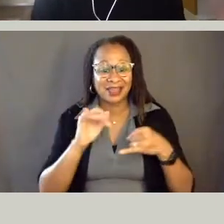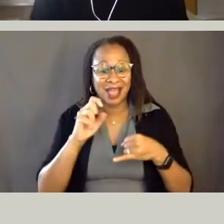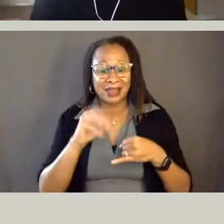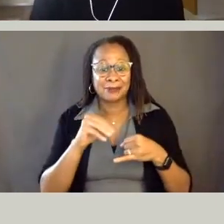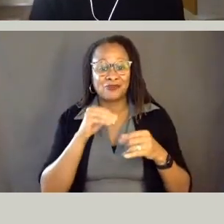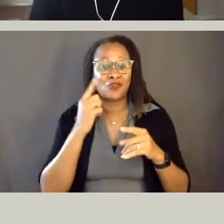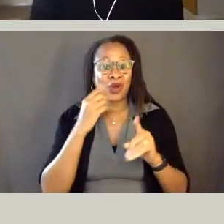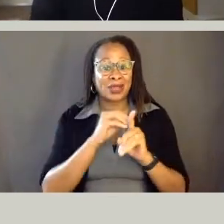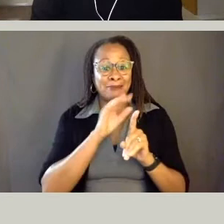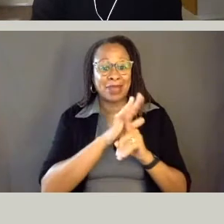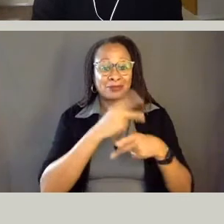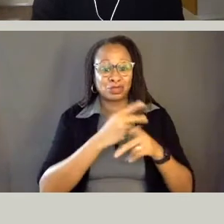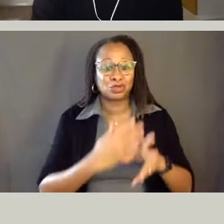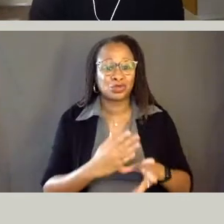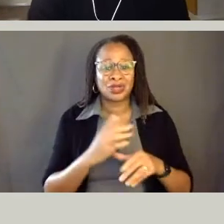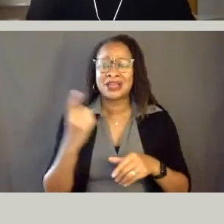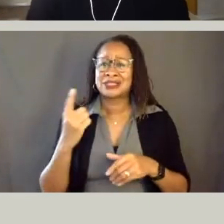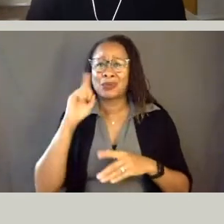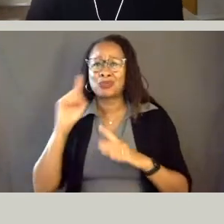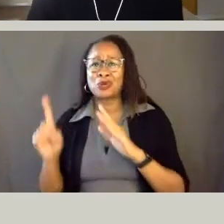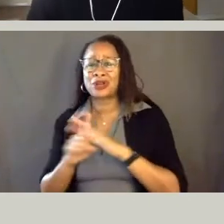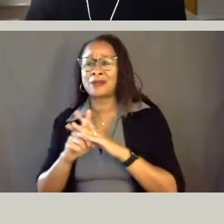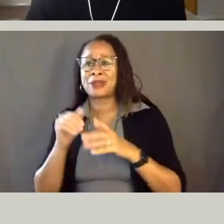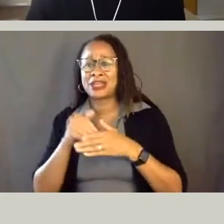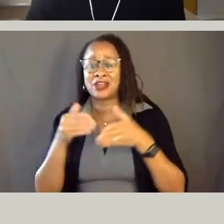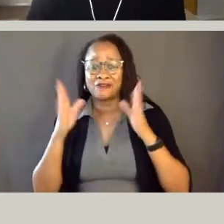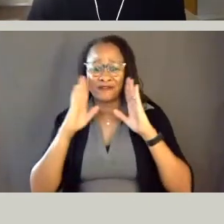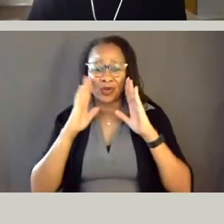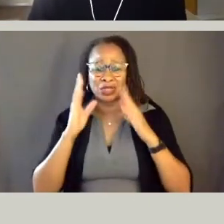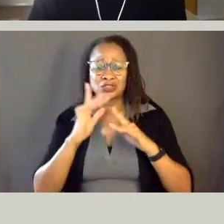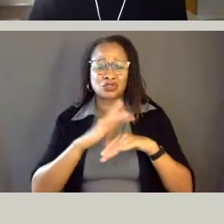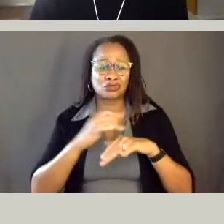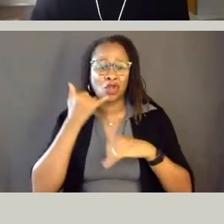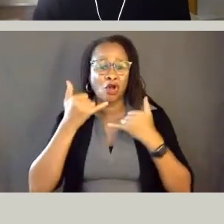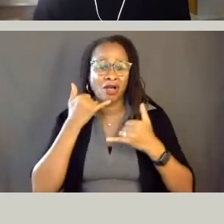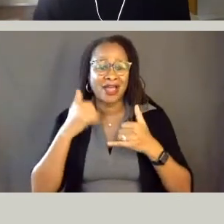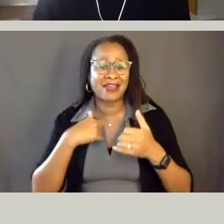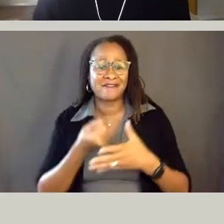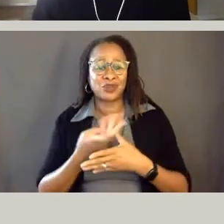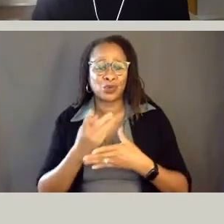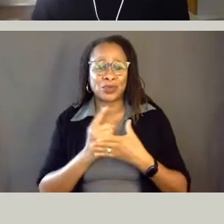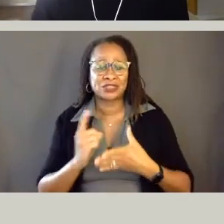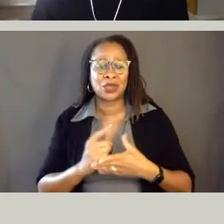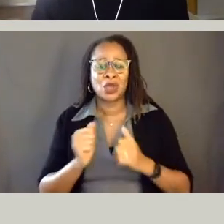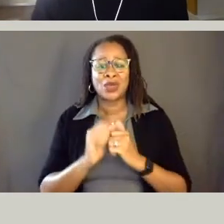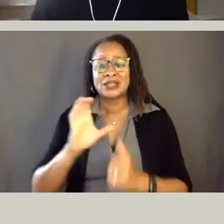Someone had brought this up in a focus call week. I had a few weeks ago with CPB PBS.